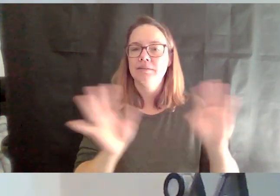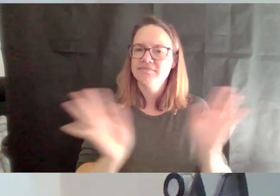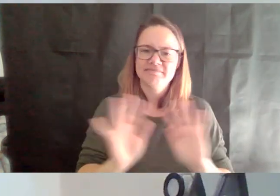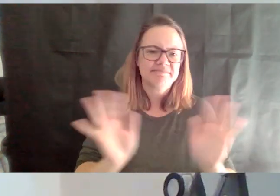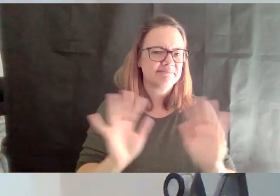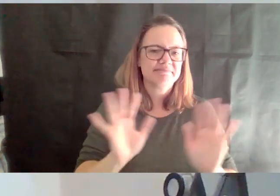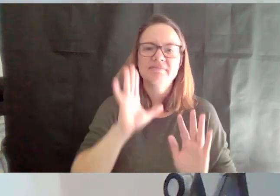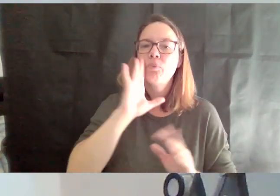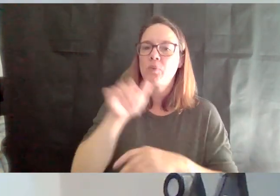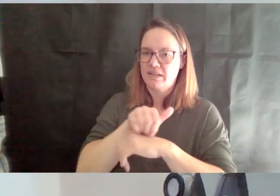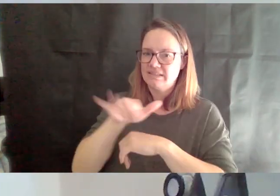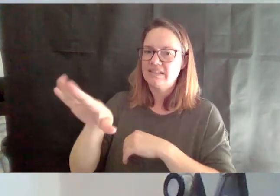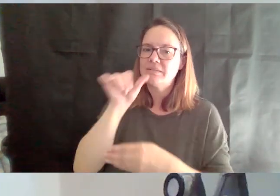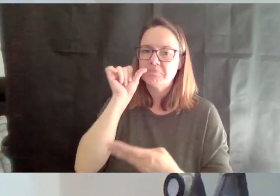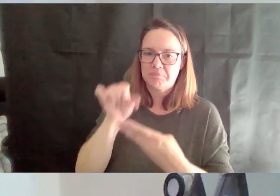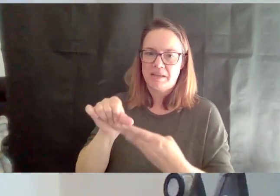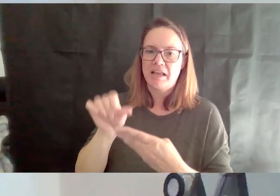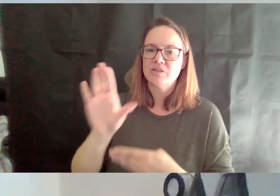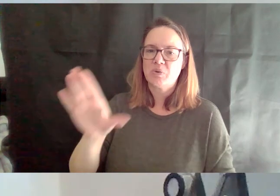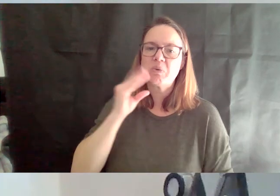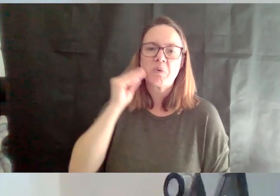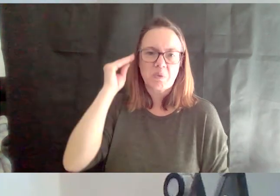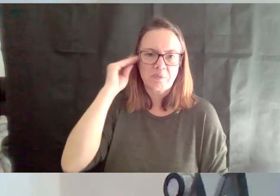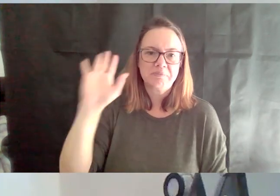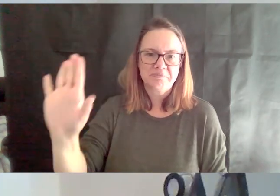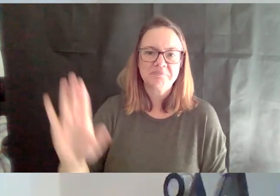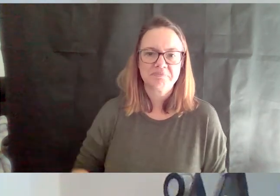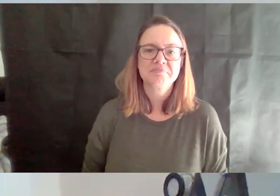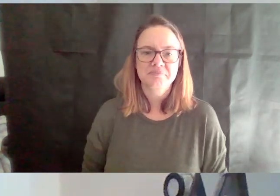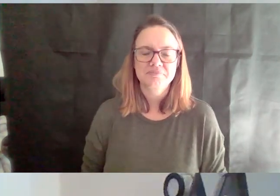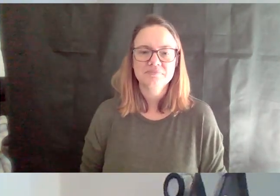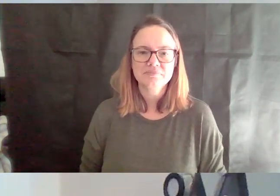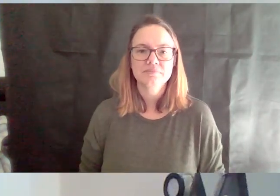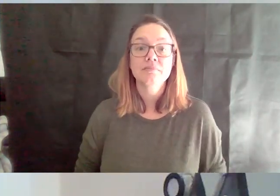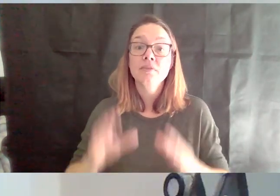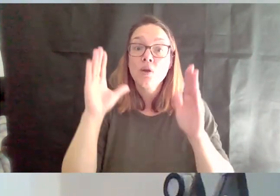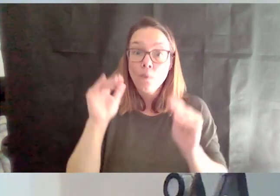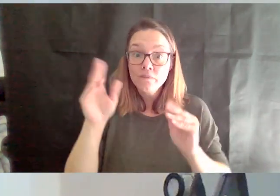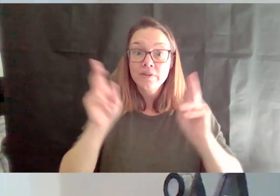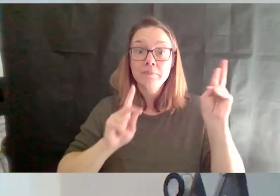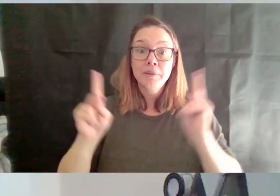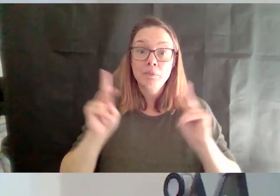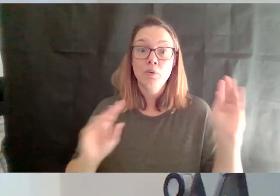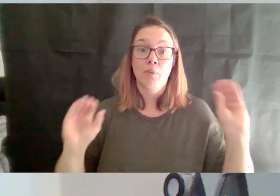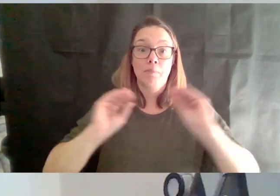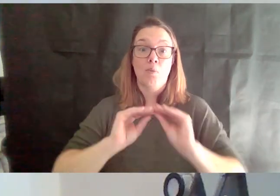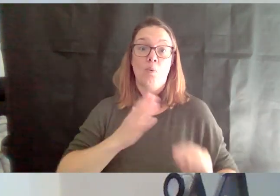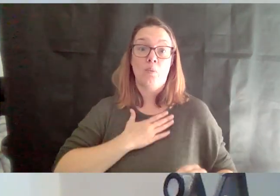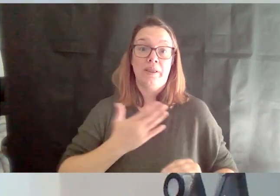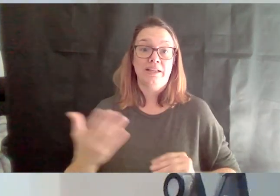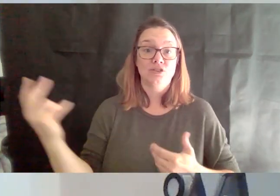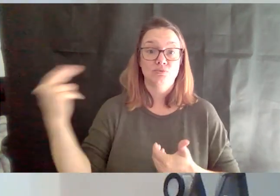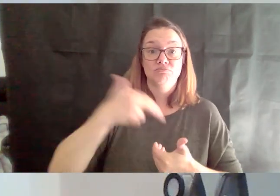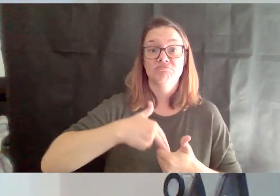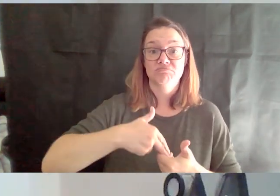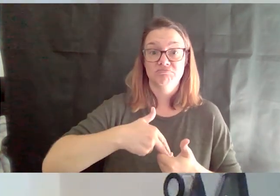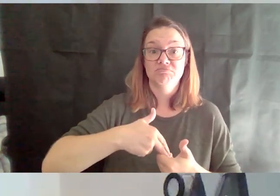We'll just mail it right to your house until further notice. Hopefully people are more willing to come on board. I think they have with the True Link